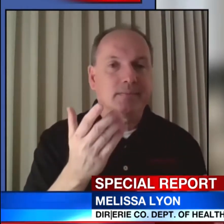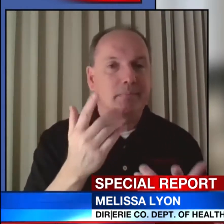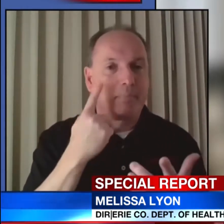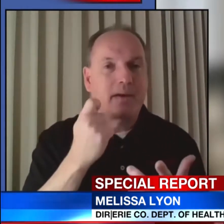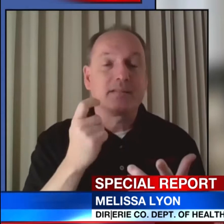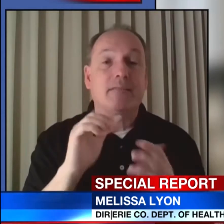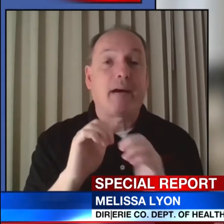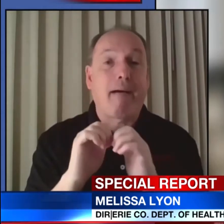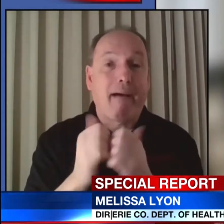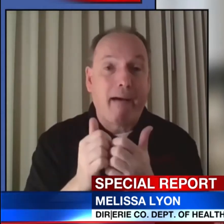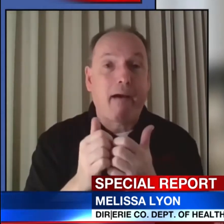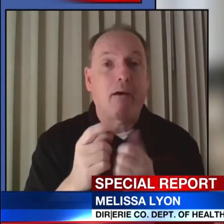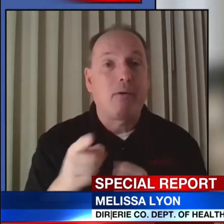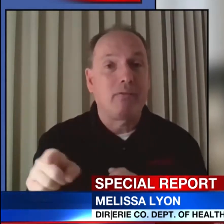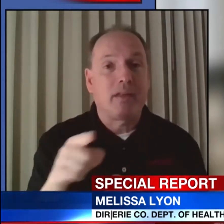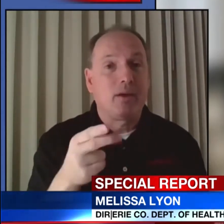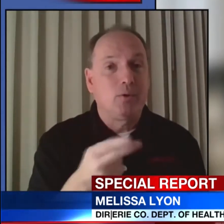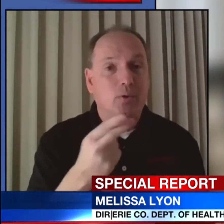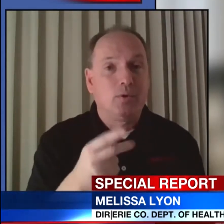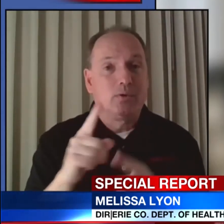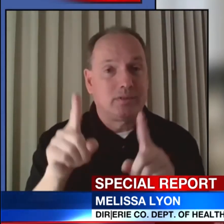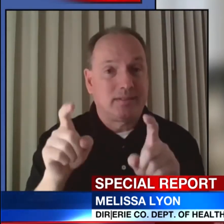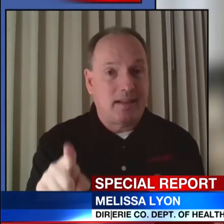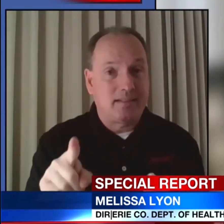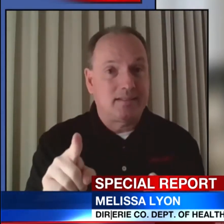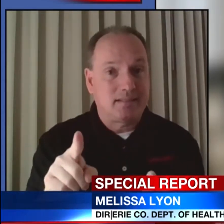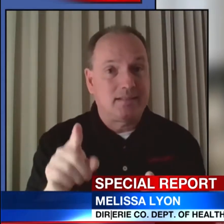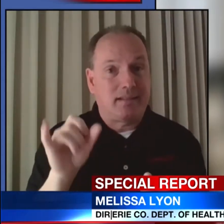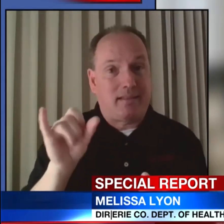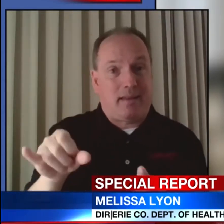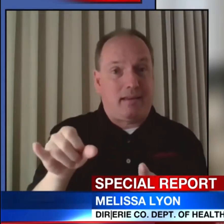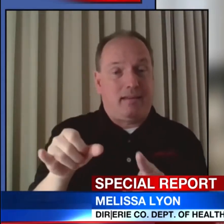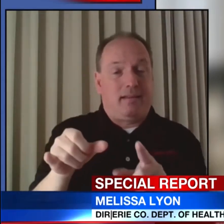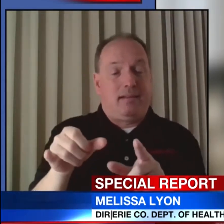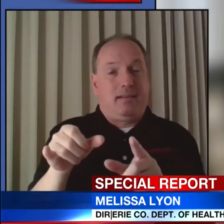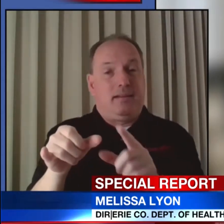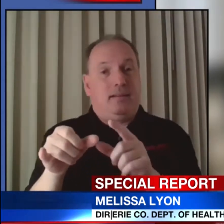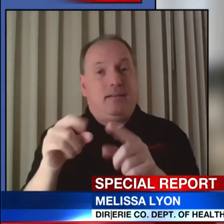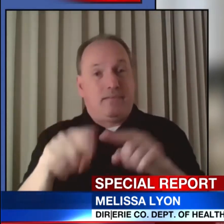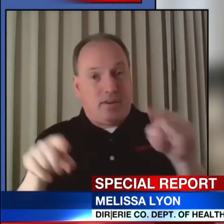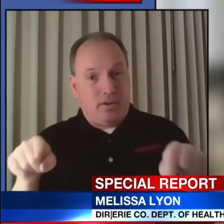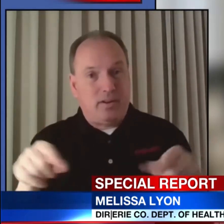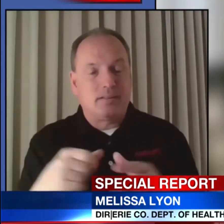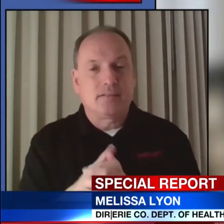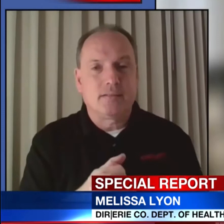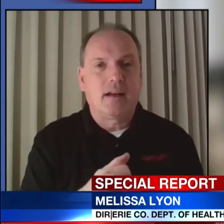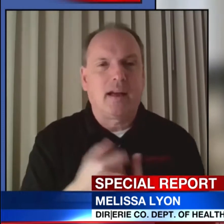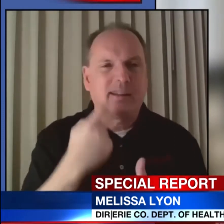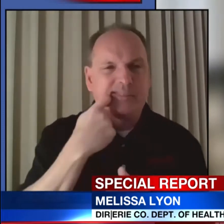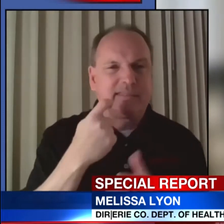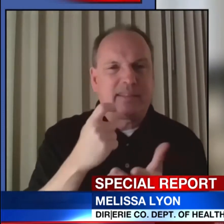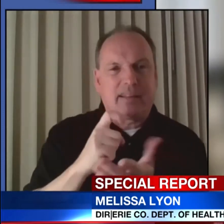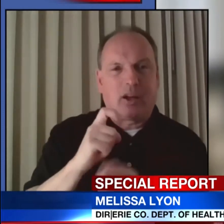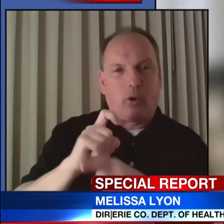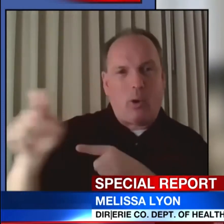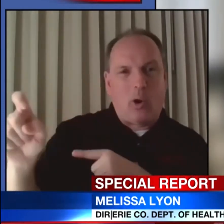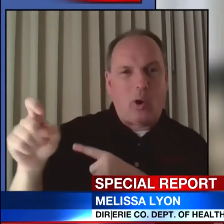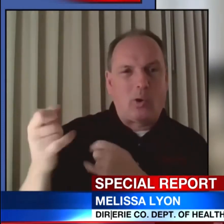AND I'M NOT SURE THAT WE SHOULD EXPECT TO IMPROVE JUST BASED ON THE